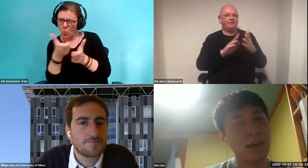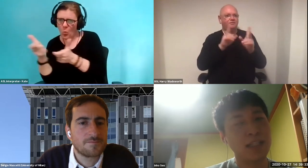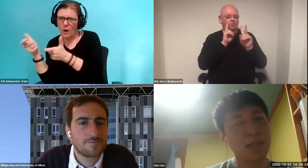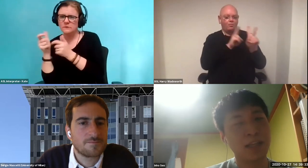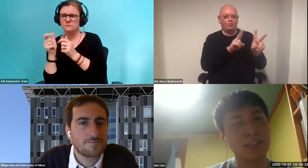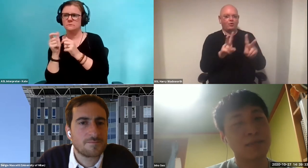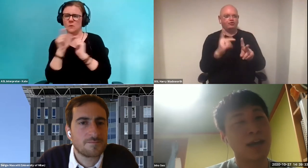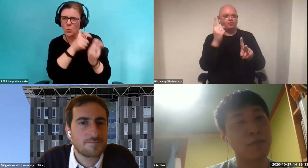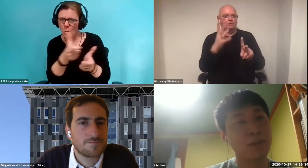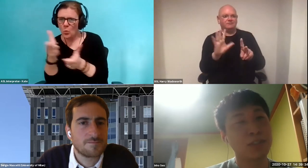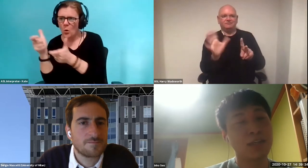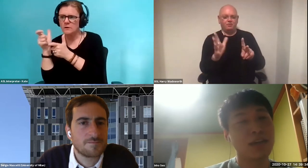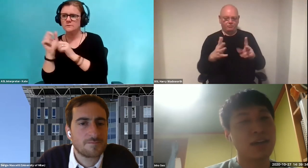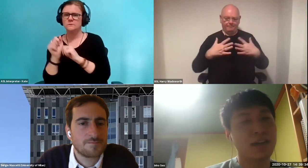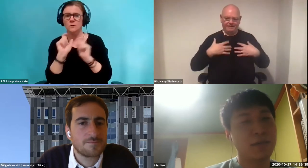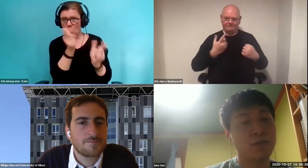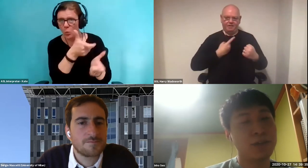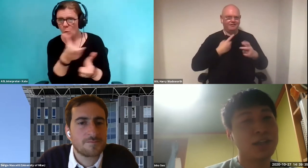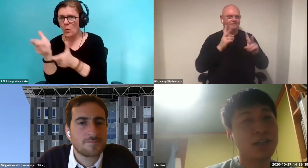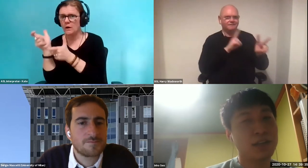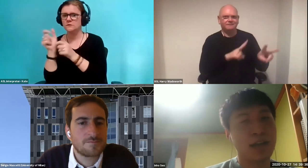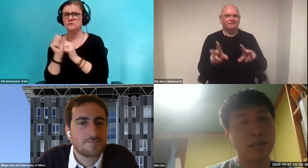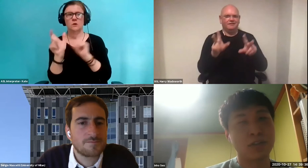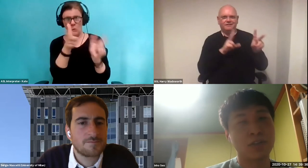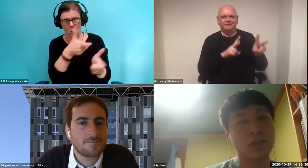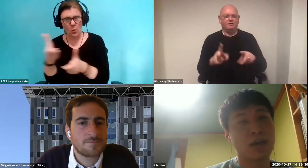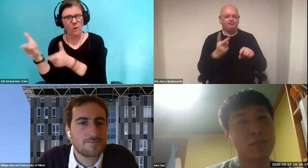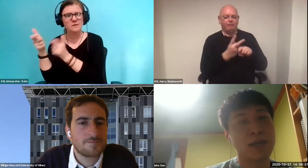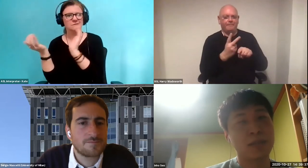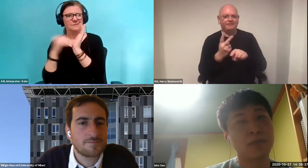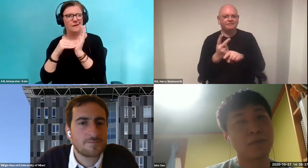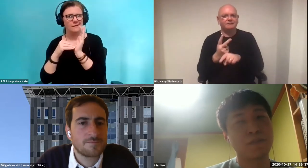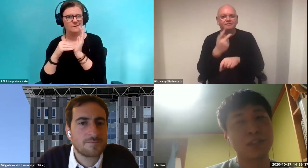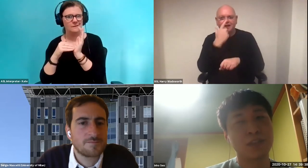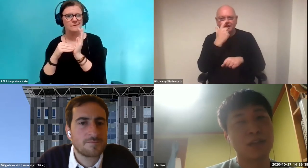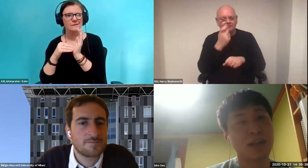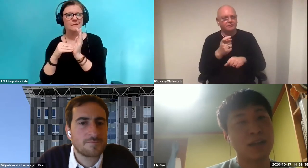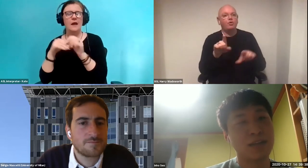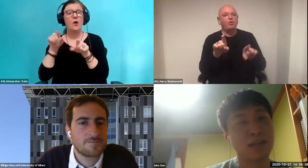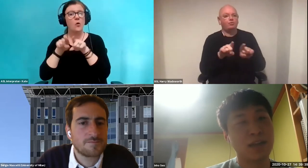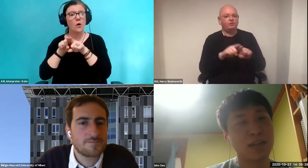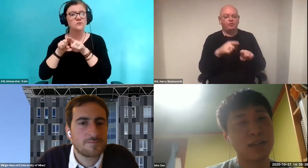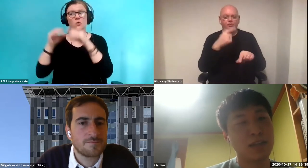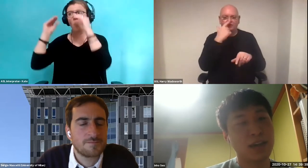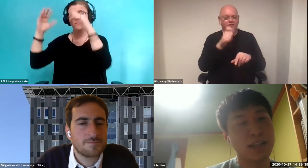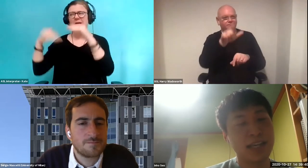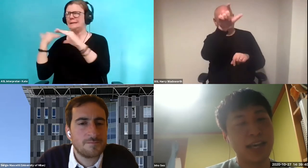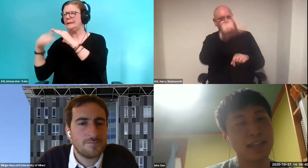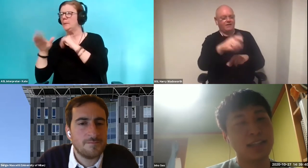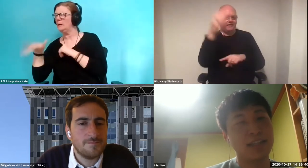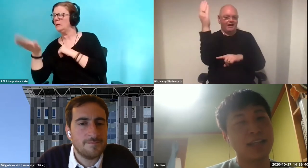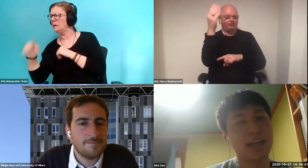as many as I want and I want it and then I could email the professor and then uh indicate indicate